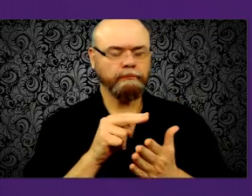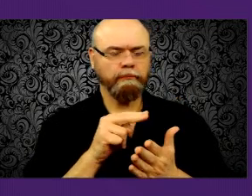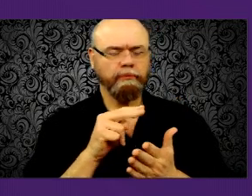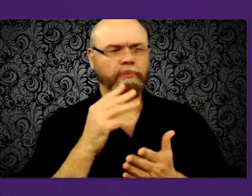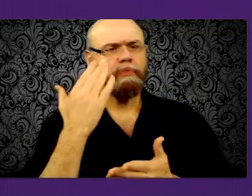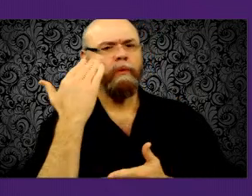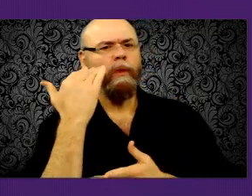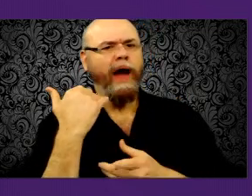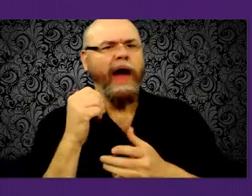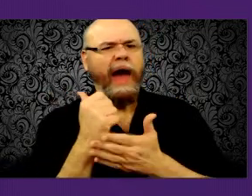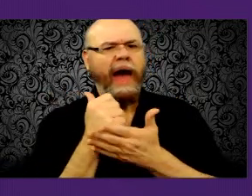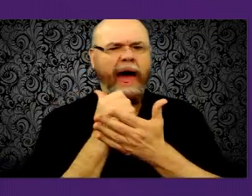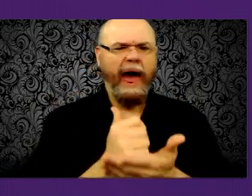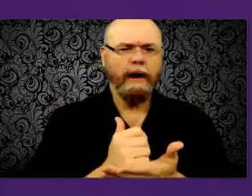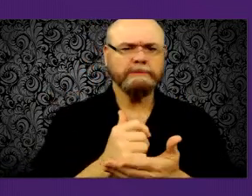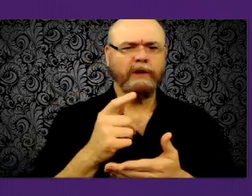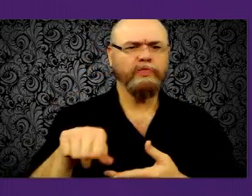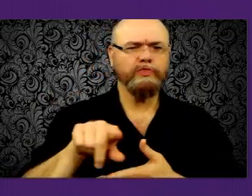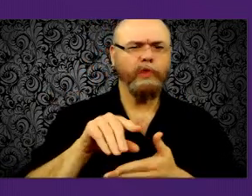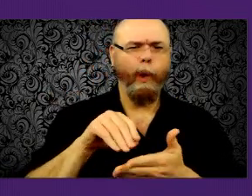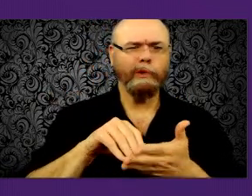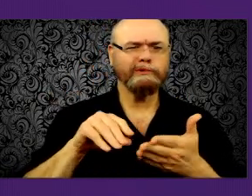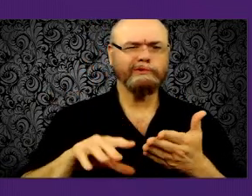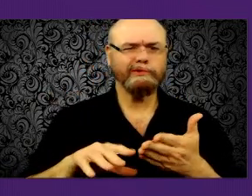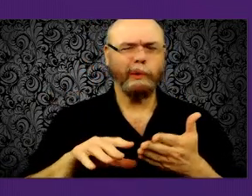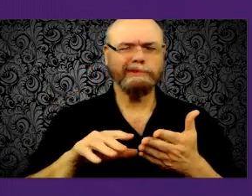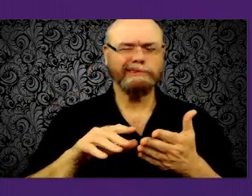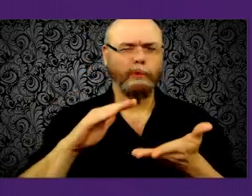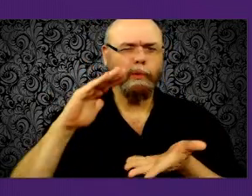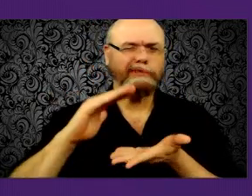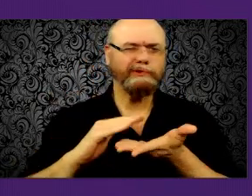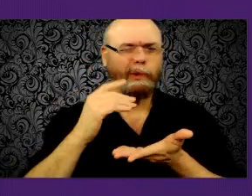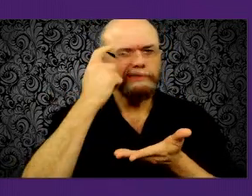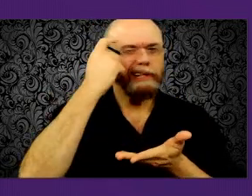cognitive load so they may dive deeper into their observations so